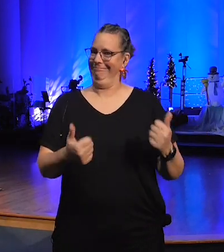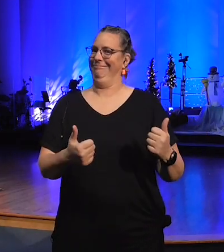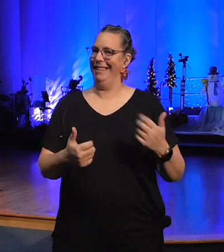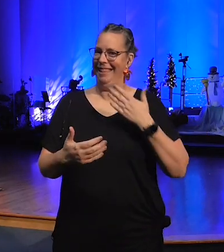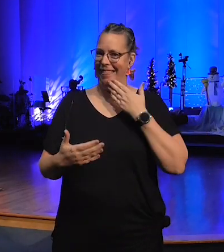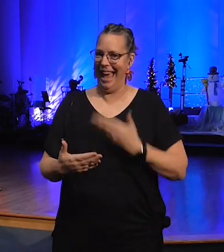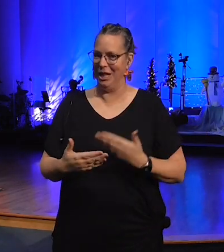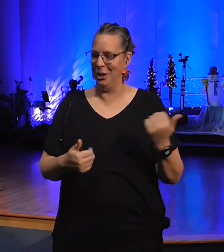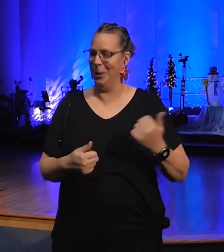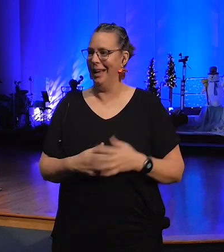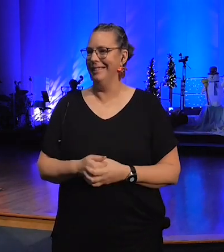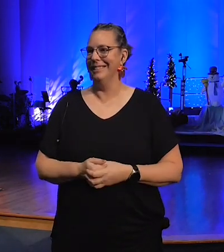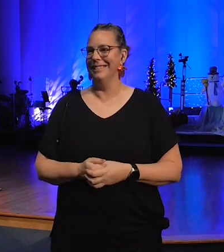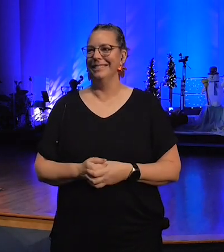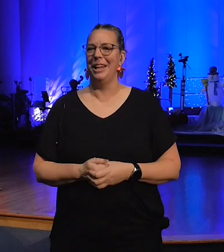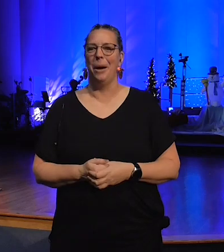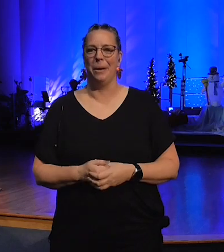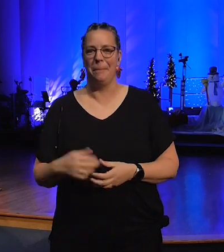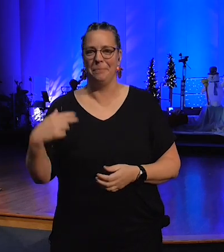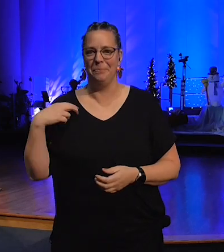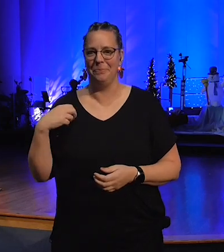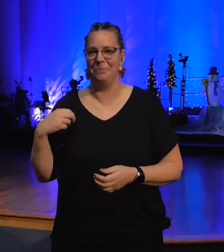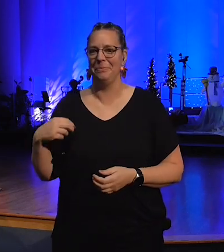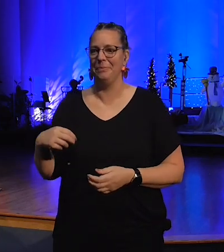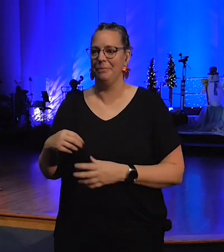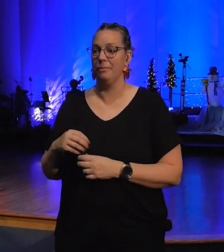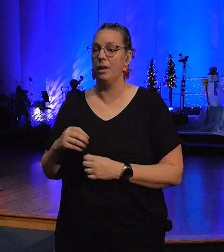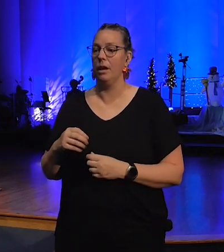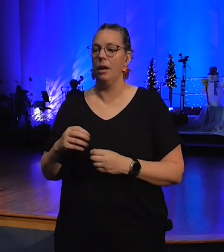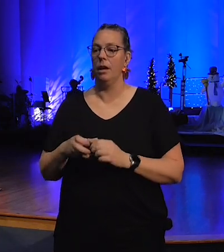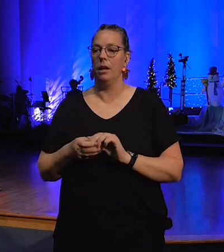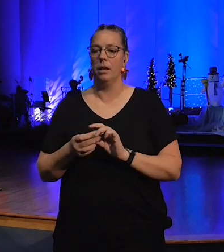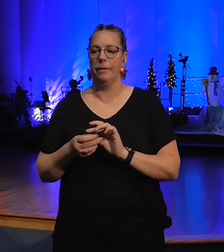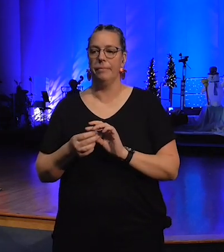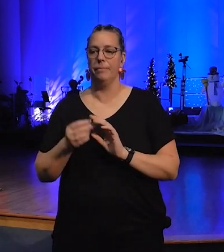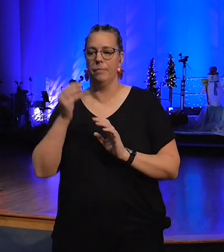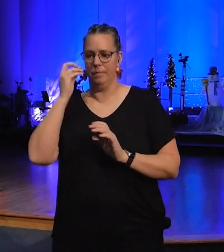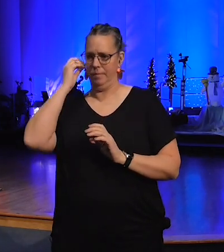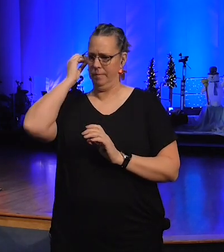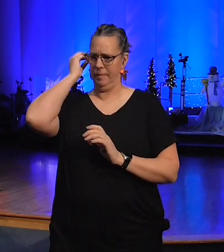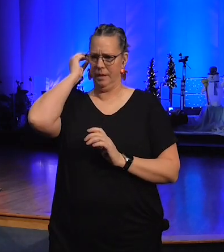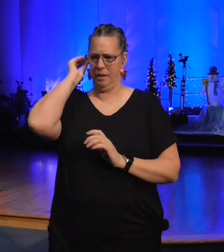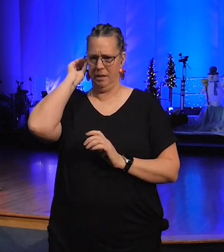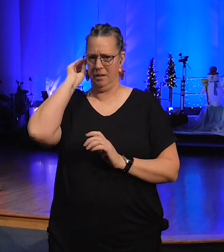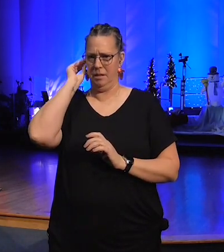in a hand for Mike marer our drummer back there he's carrying the show guy with the big ears all